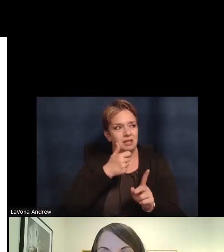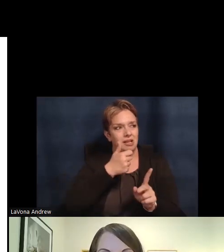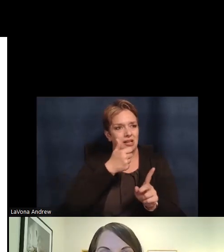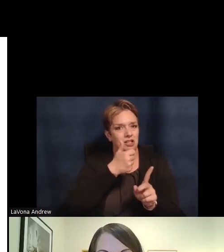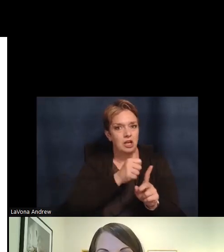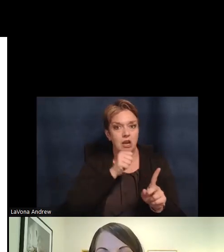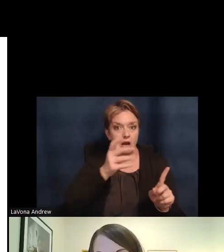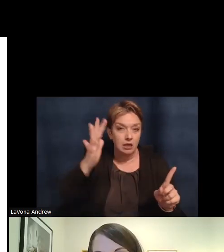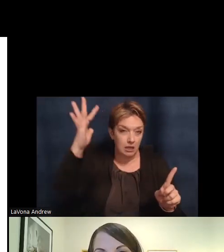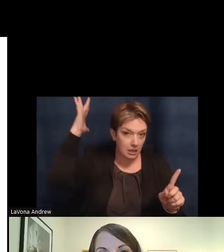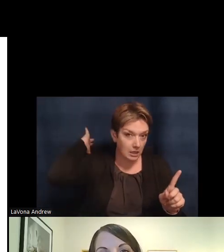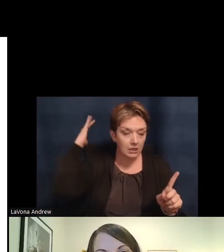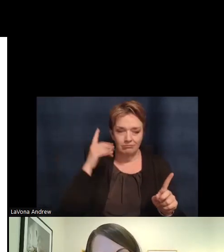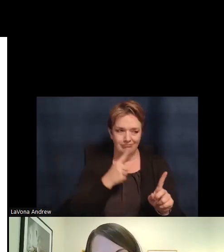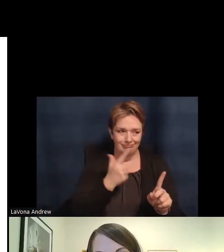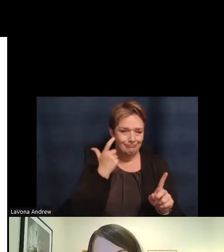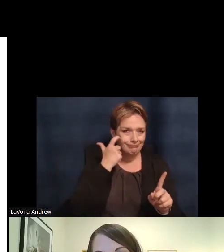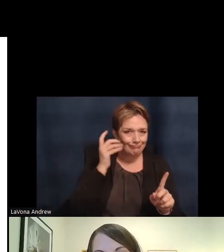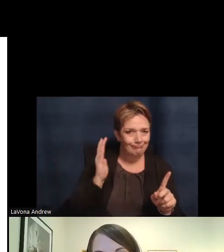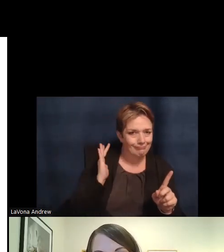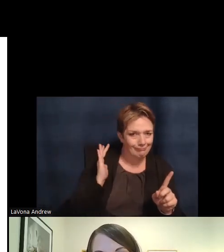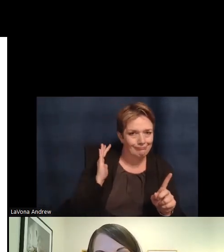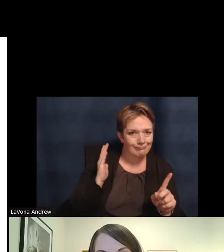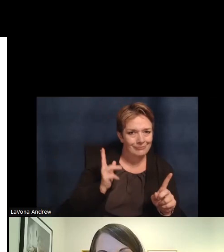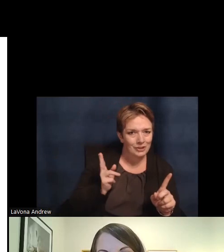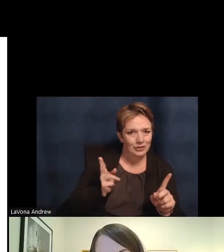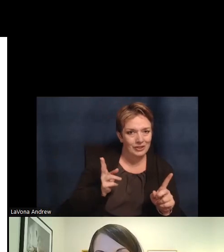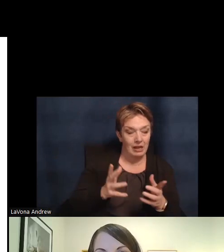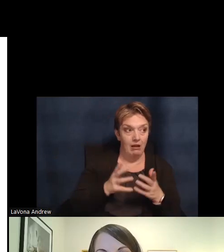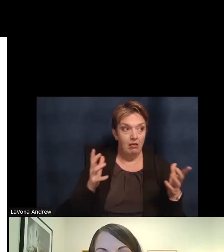there's still a lot of history here and a lot of stories that we have yet to uncover.